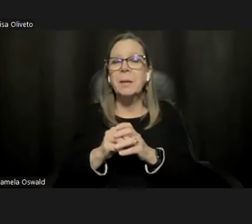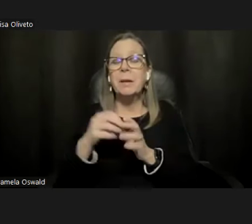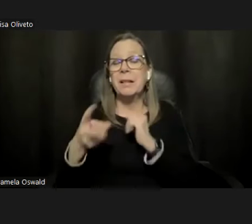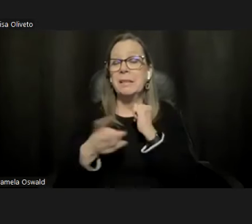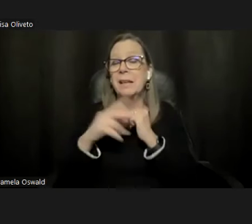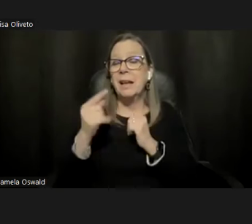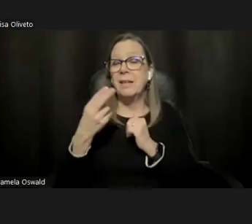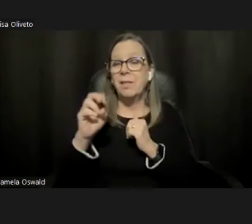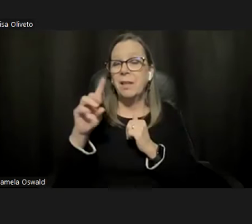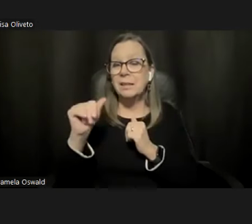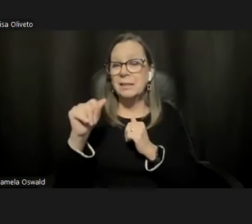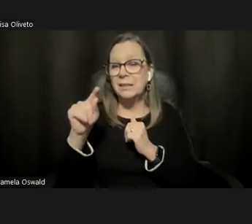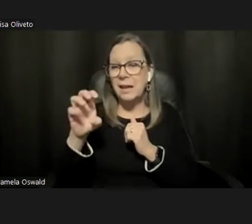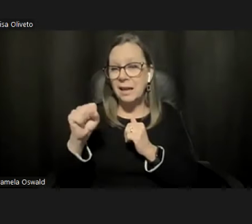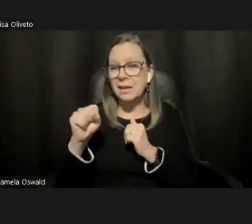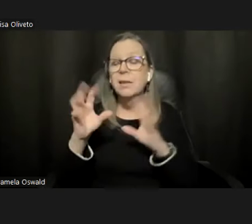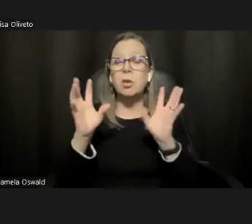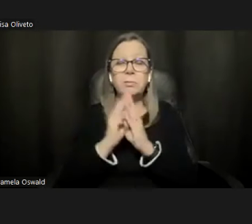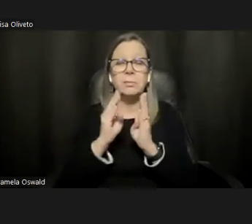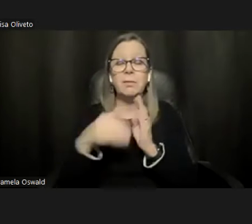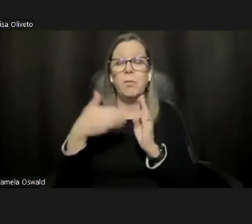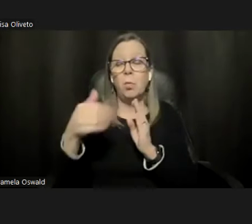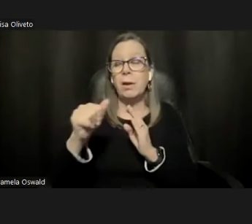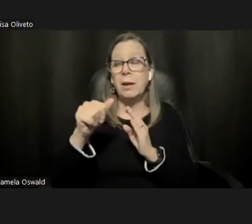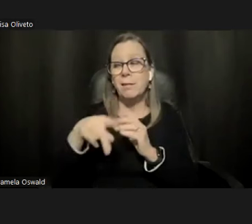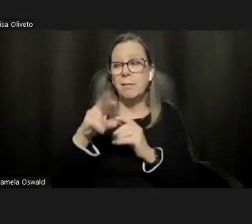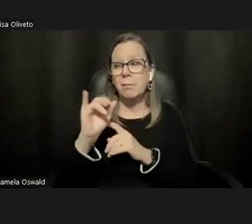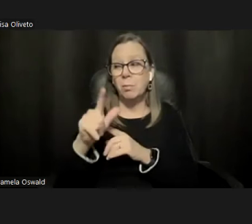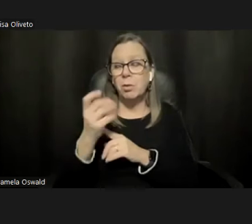The save the dates our conference for April 12th and 13th, 2023.